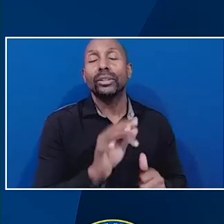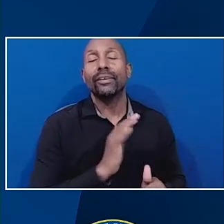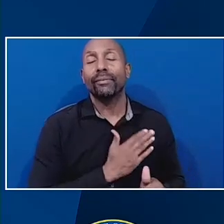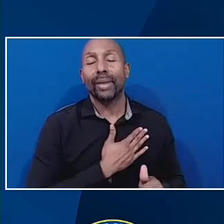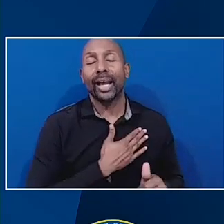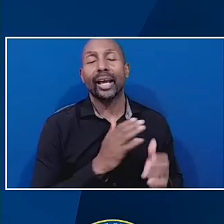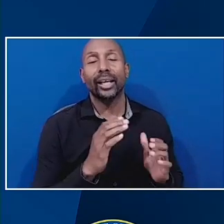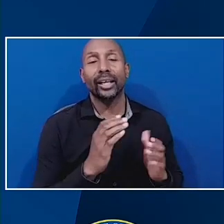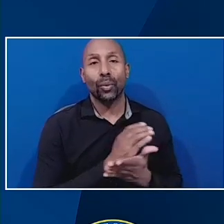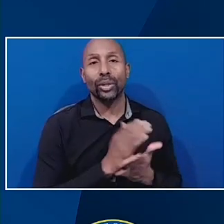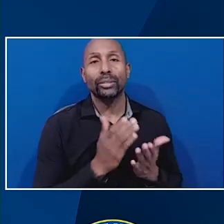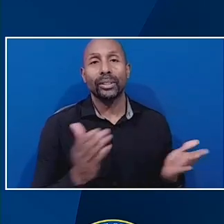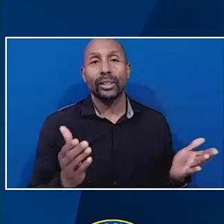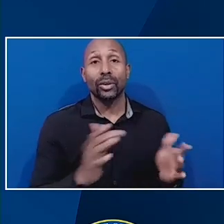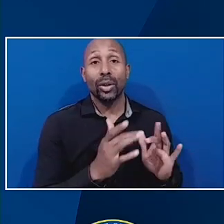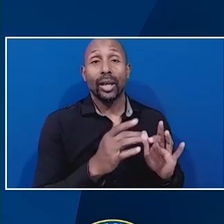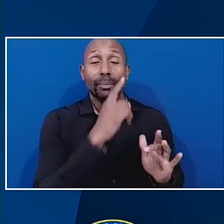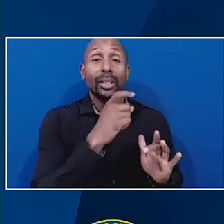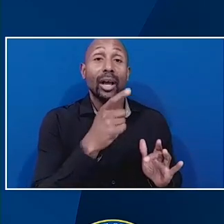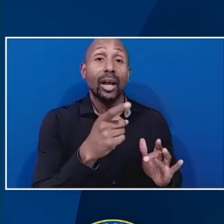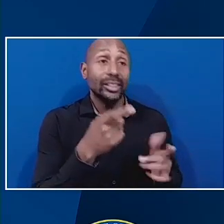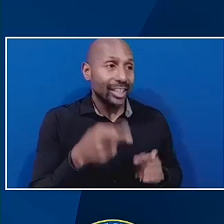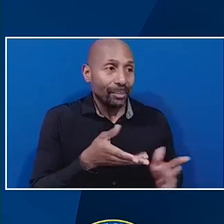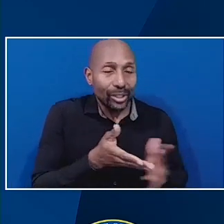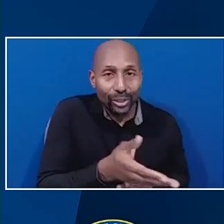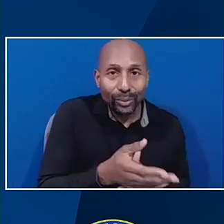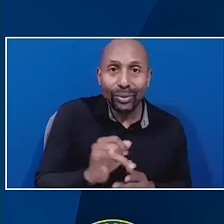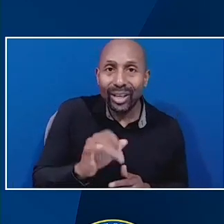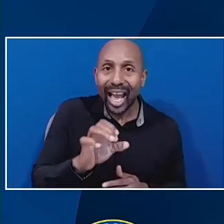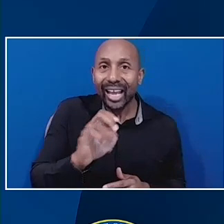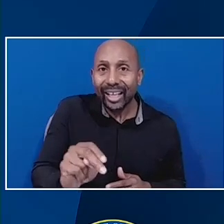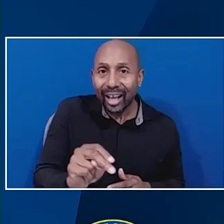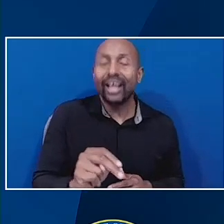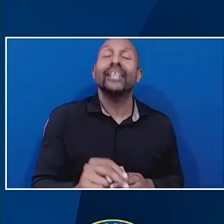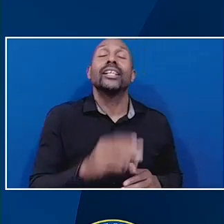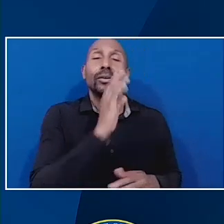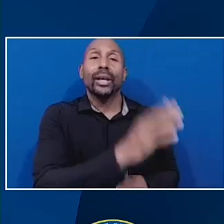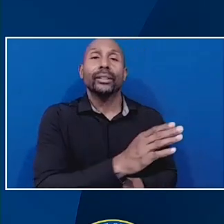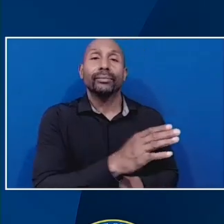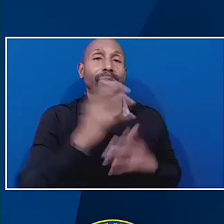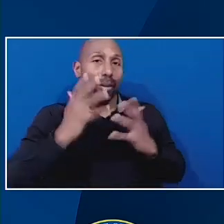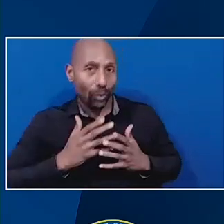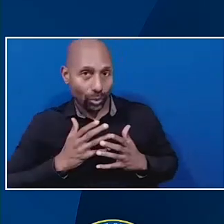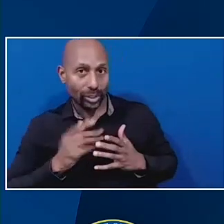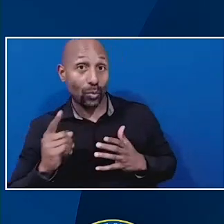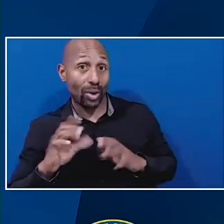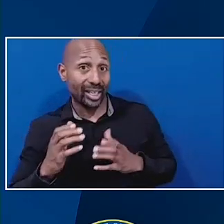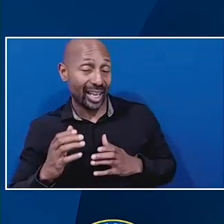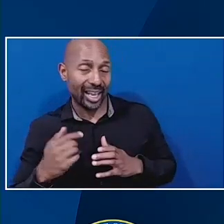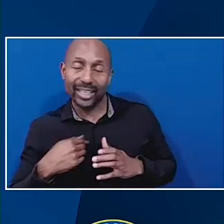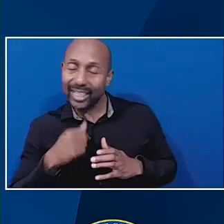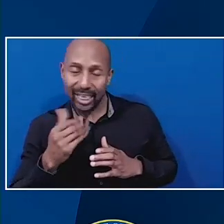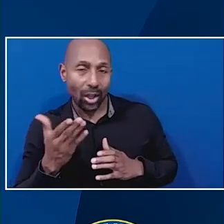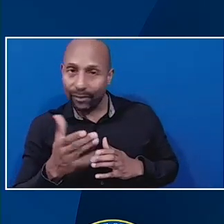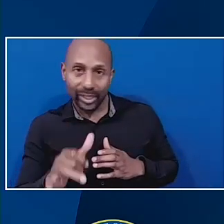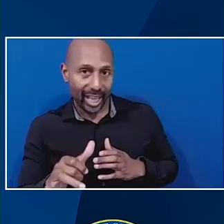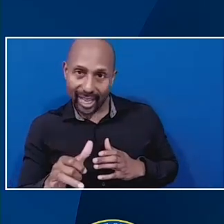they were delivered through Icon Direct. Unfortunately though, one of my classes did not offer the option to purchase my